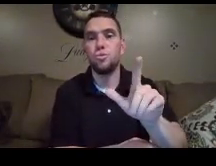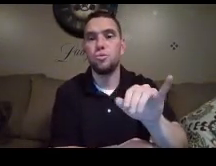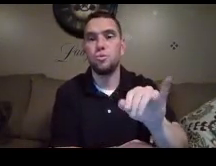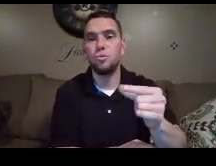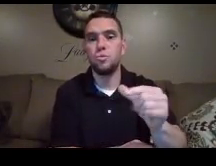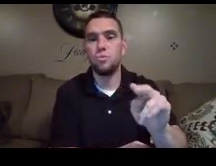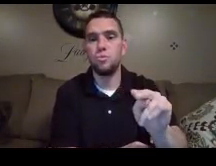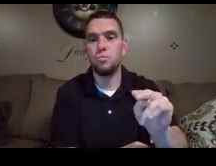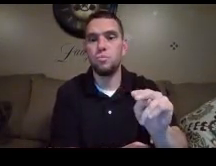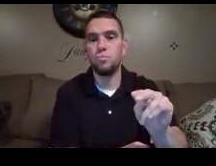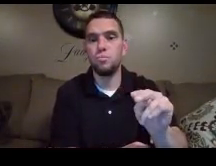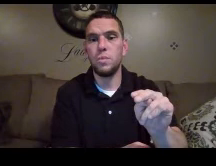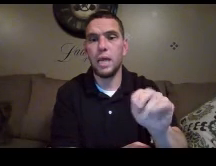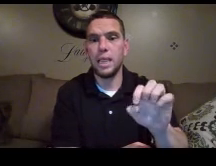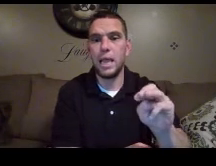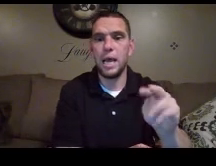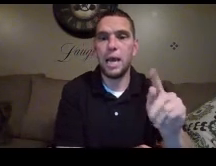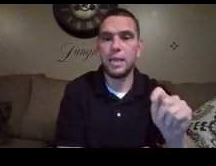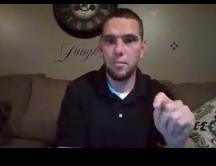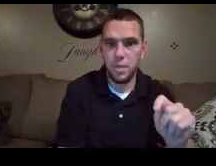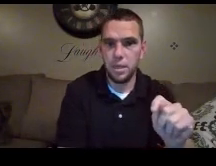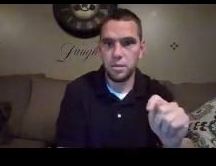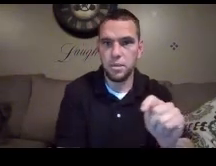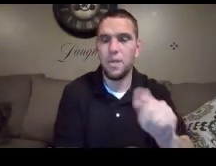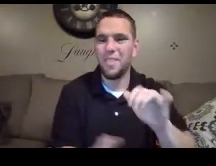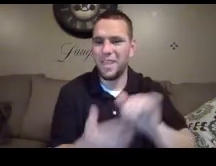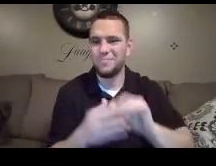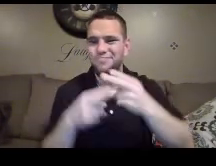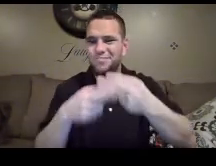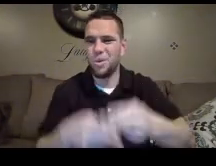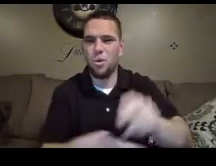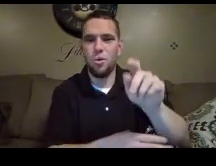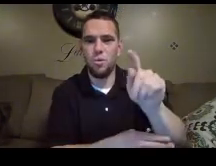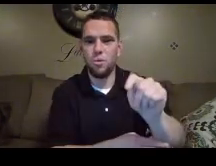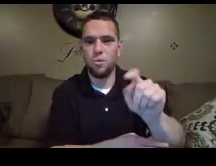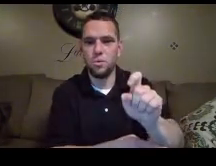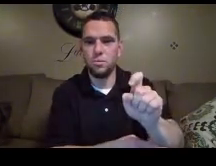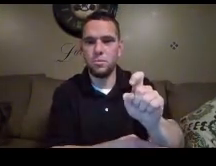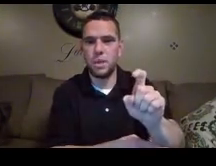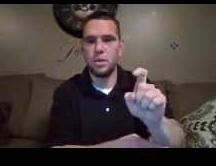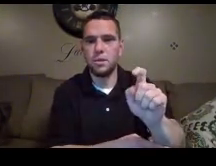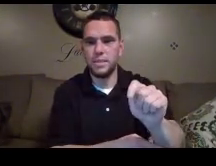So, this is the text wrapping choice. In line with the text is actually what